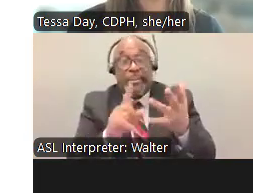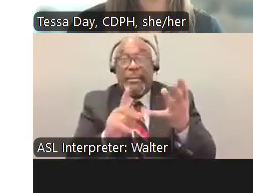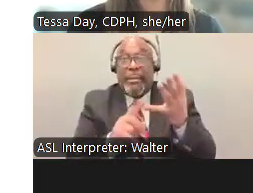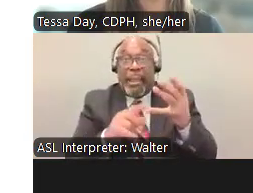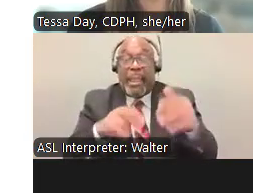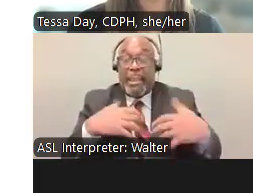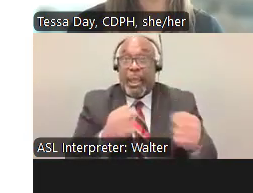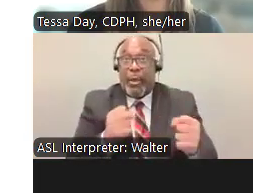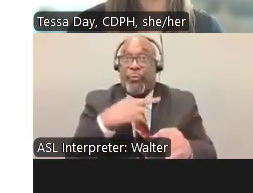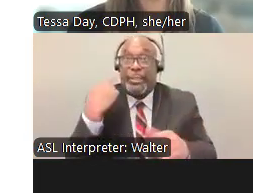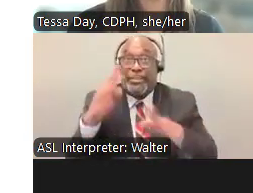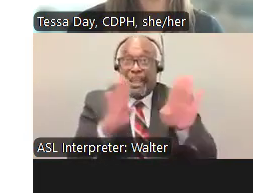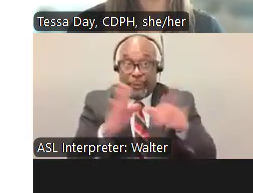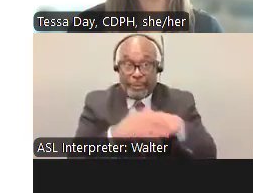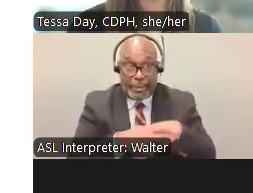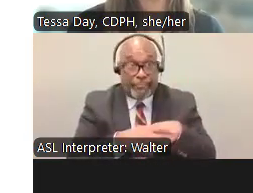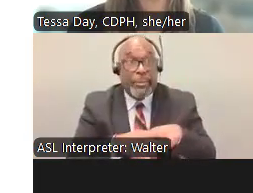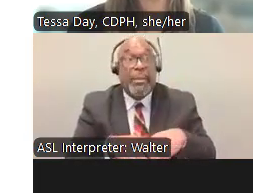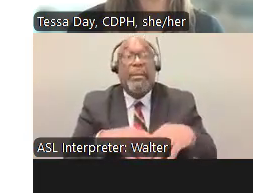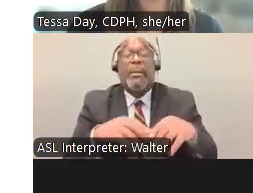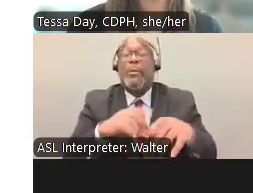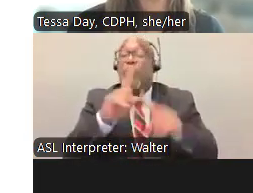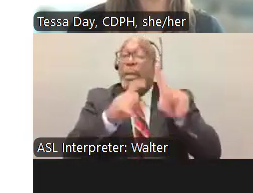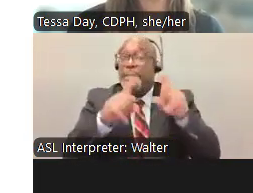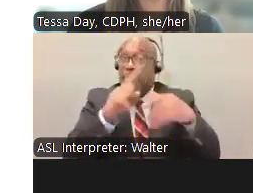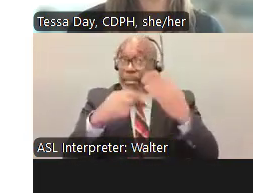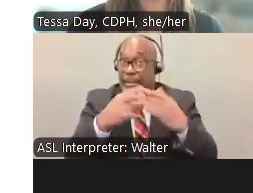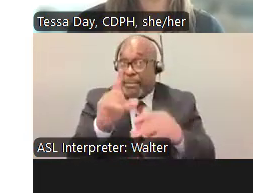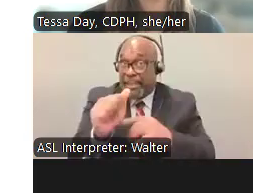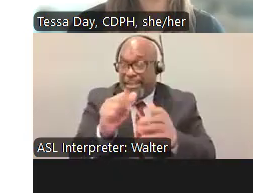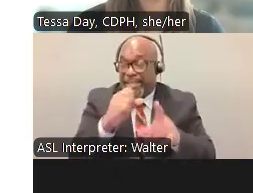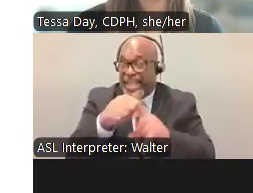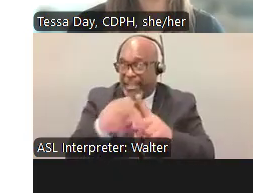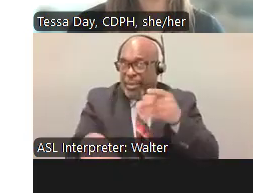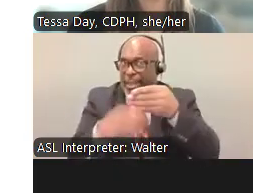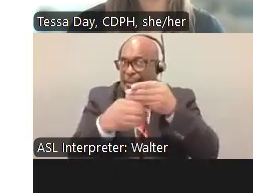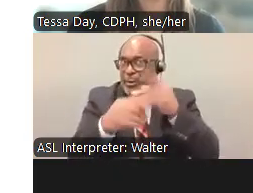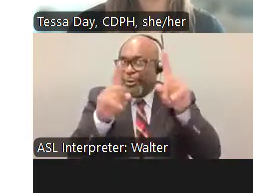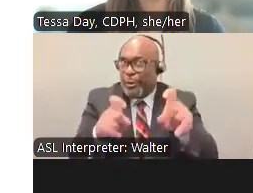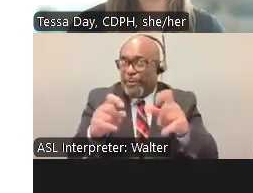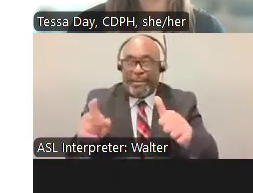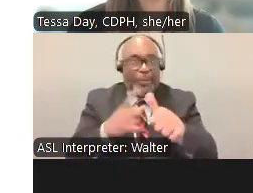13:19:36 behaviors. Questions regarding 13:19:37 disability status were added to 13:19:39 this survey for the first time 13:19:43 in 2021, which